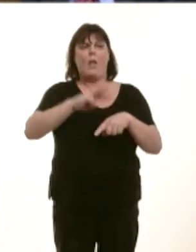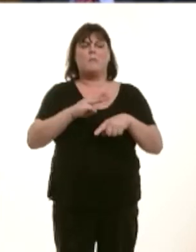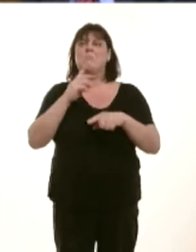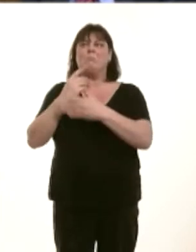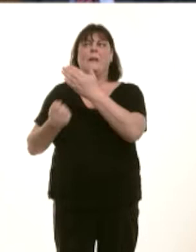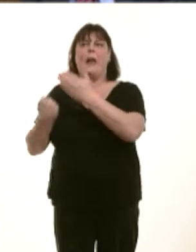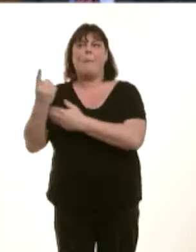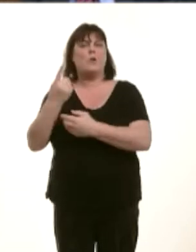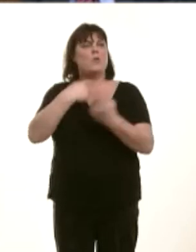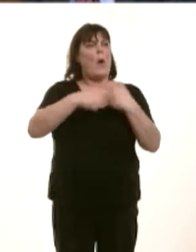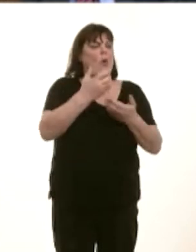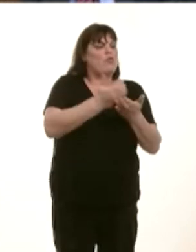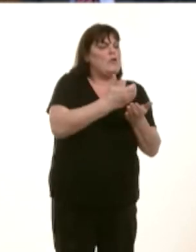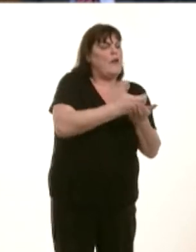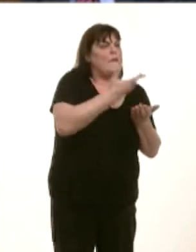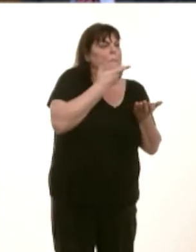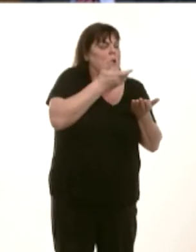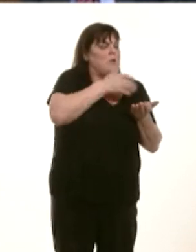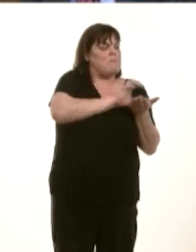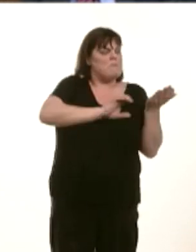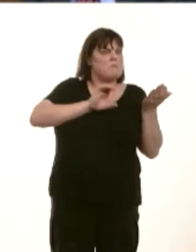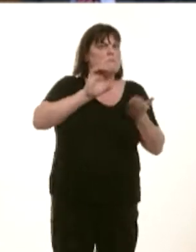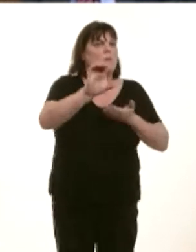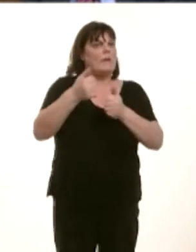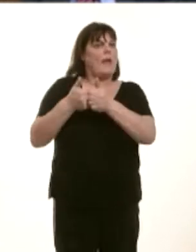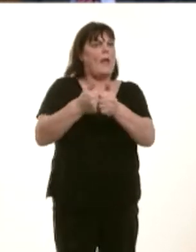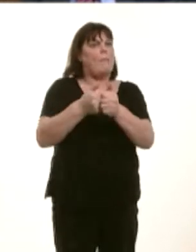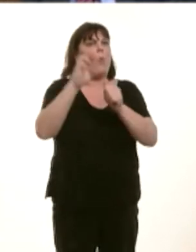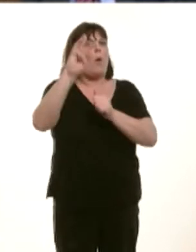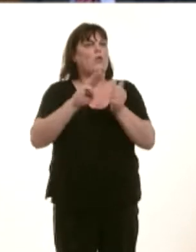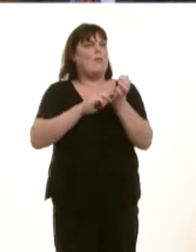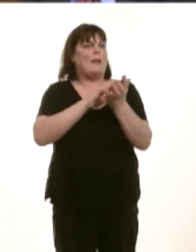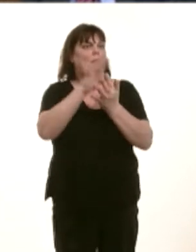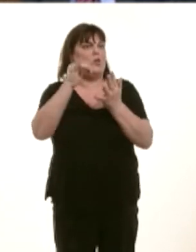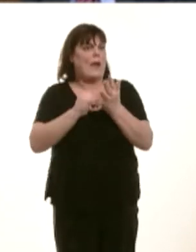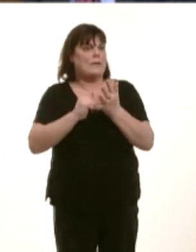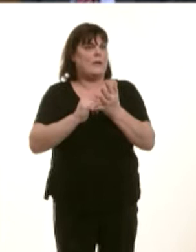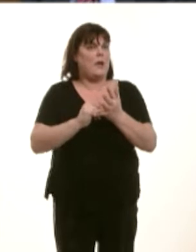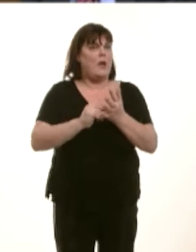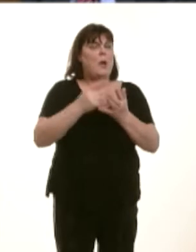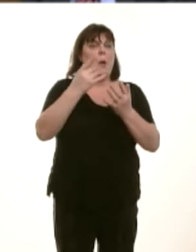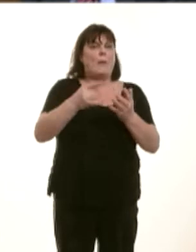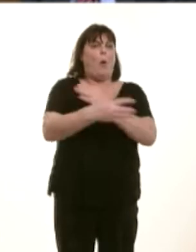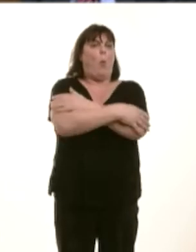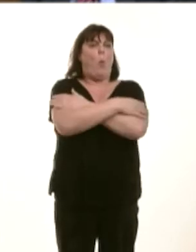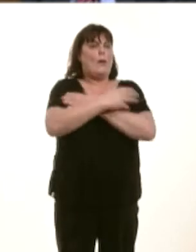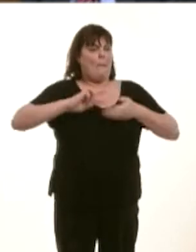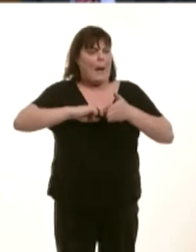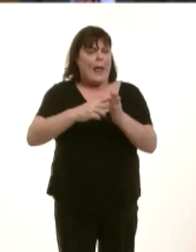weíve had the NHS winter plans in place, and theyíve proven to be, by and large, robust. Nobody could have foreseenóthis is not just true of Wales; it is true of all parts of